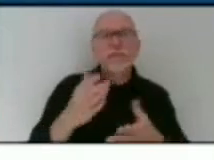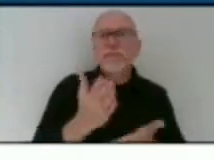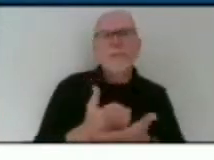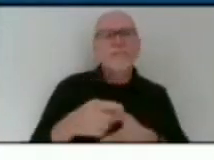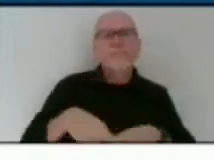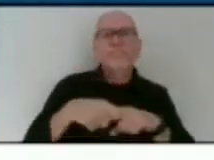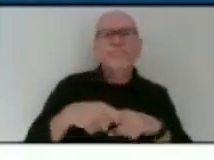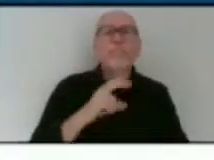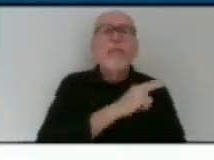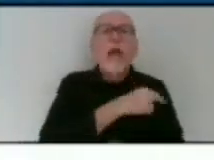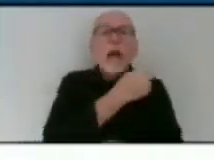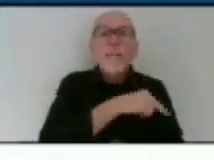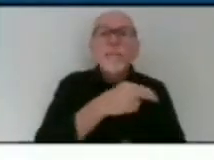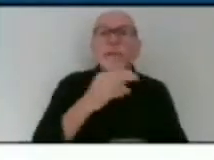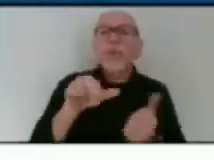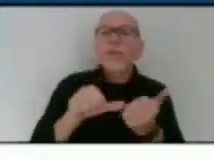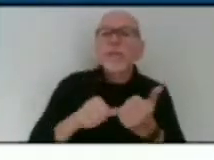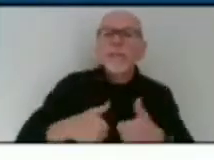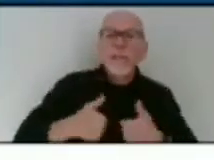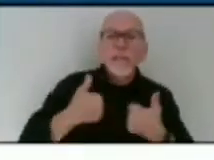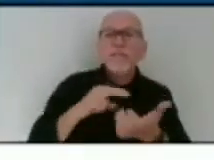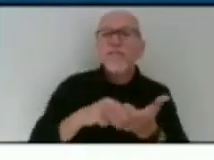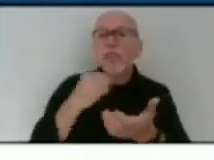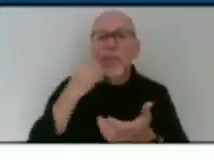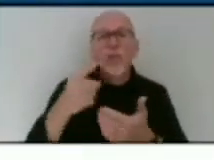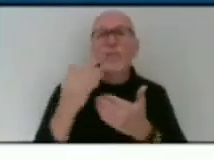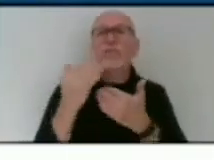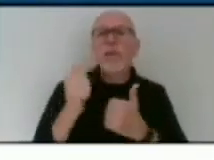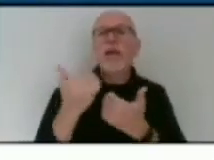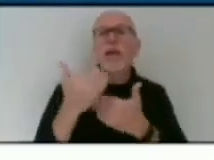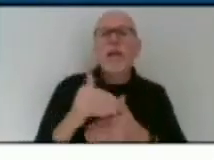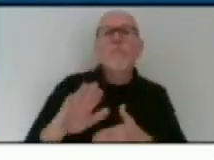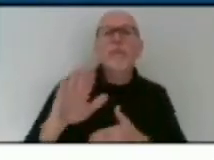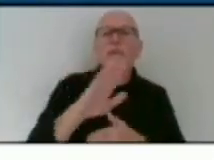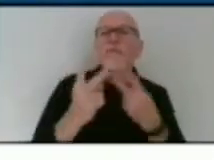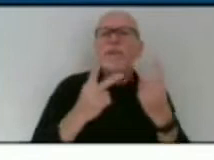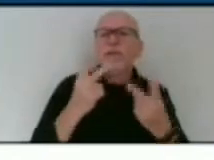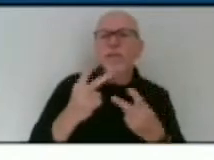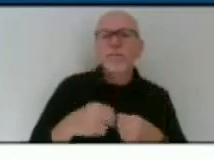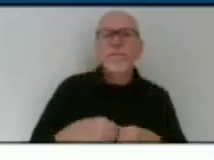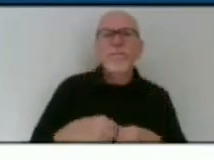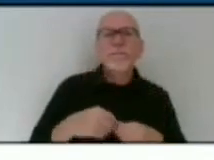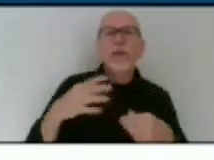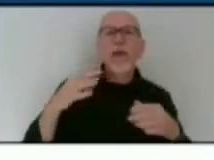visitation limits. Common areas and break rooms should be closed. Enforcing